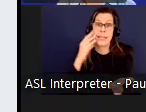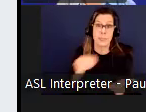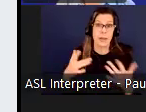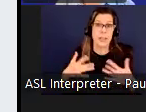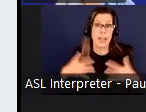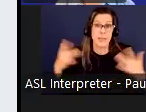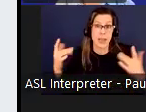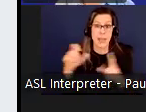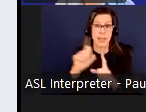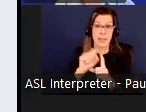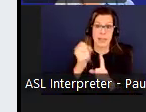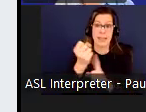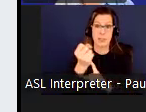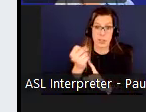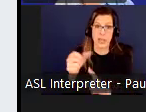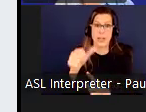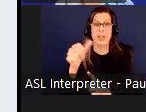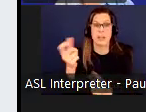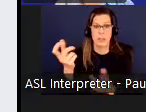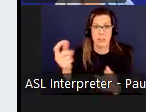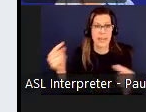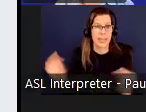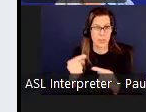or other outcome that is adverse or detrimental.